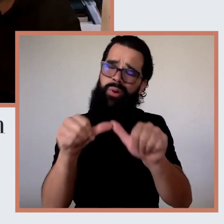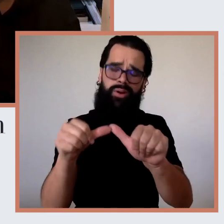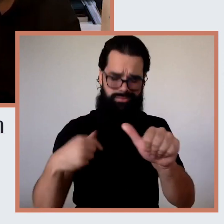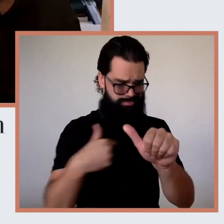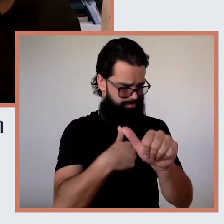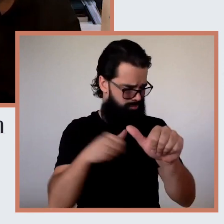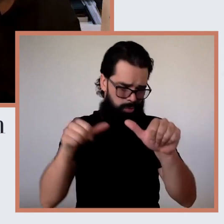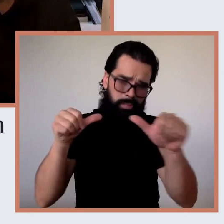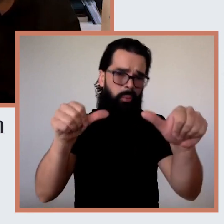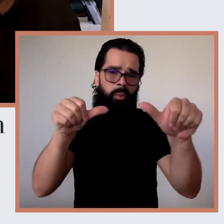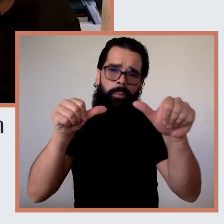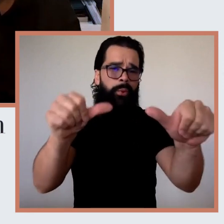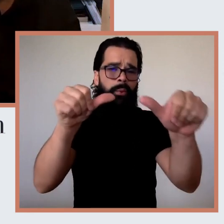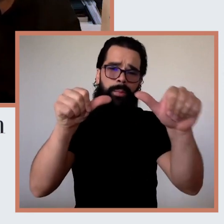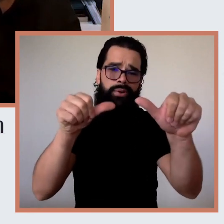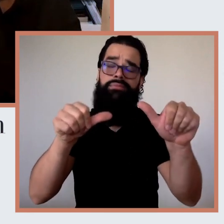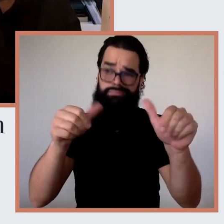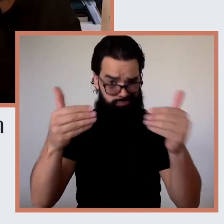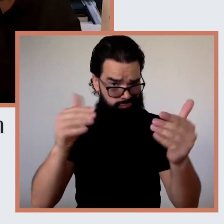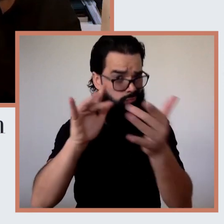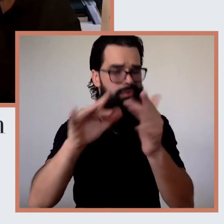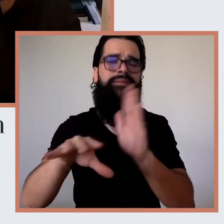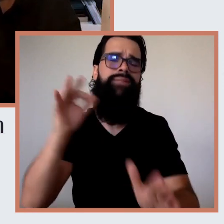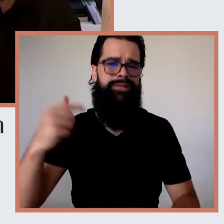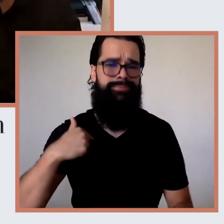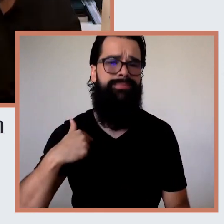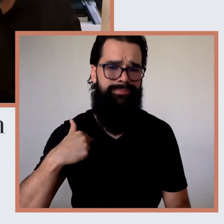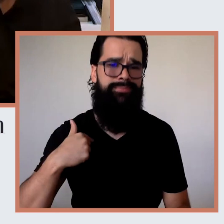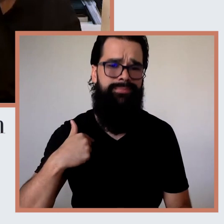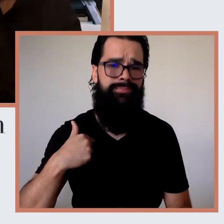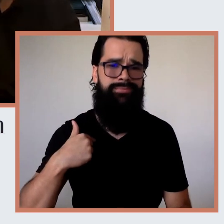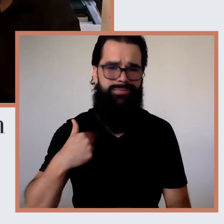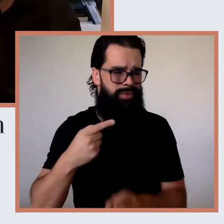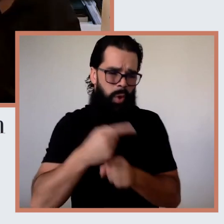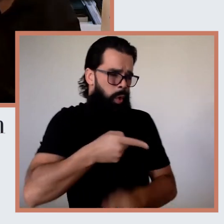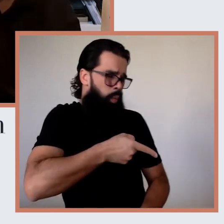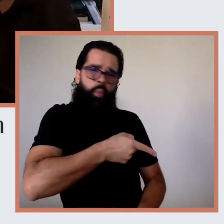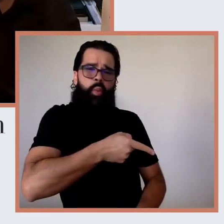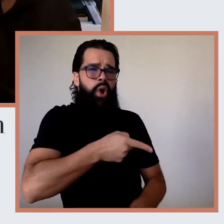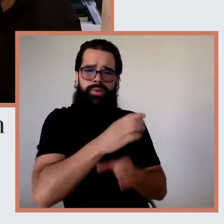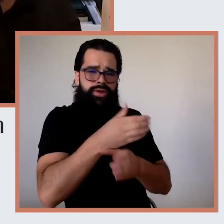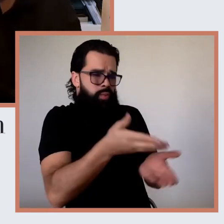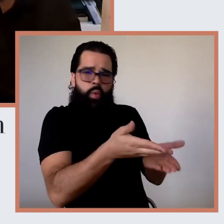as you move forward, as we move forward, find me. I'm kind of easy to find, kind of right here in front